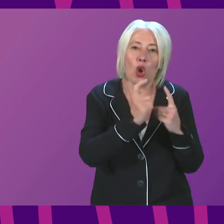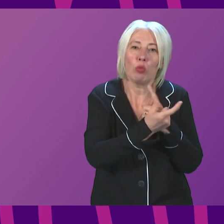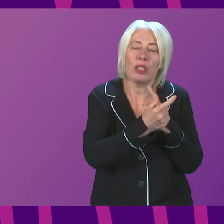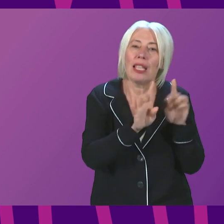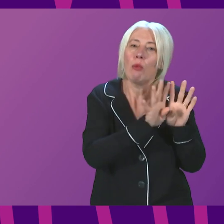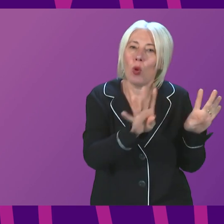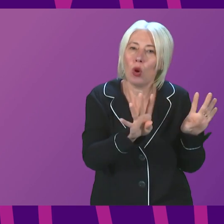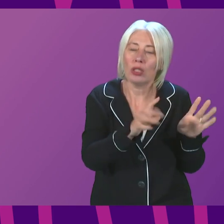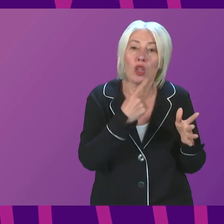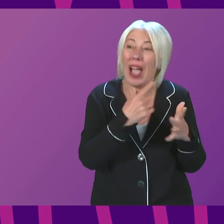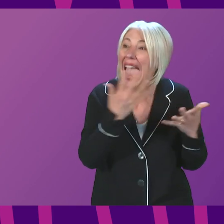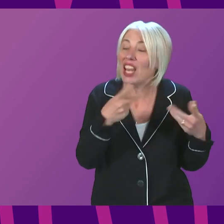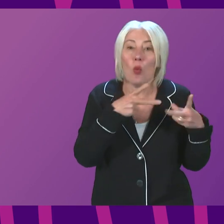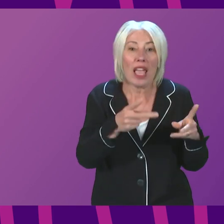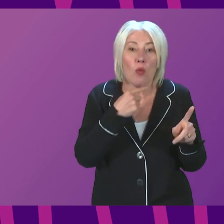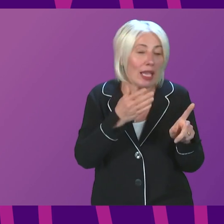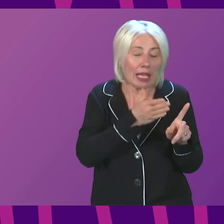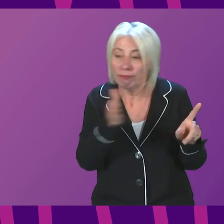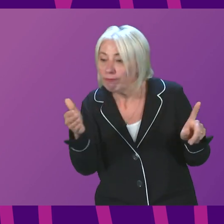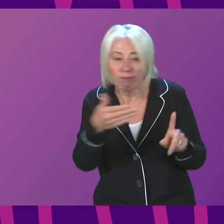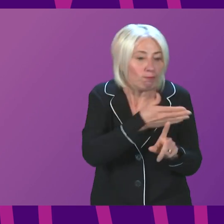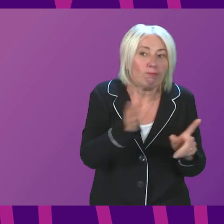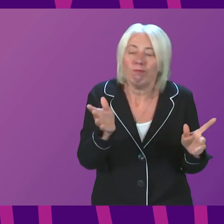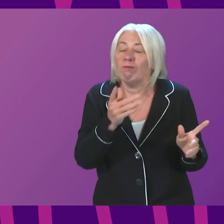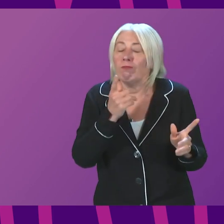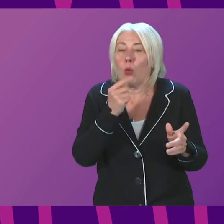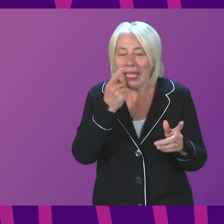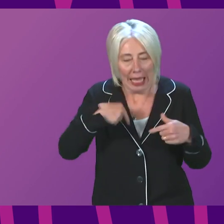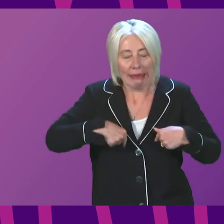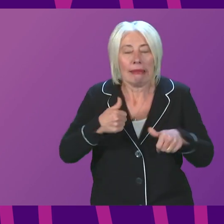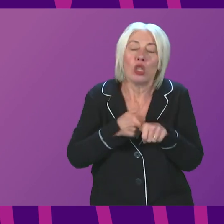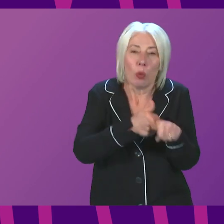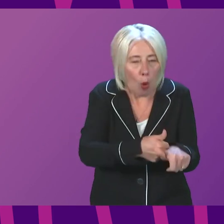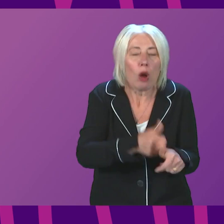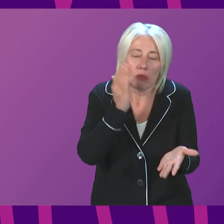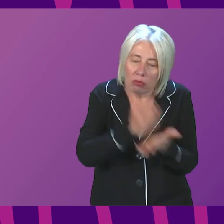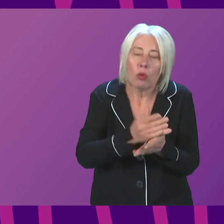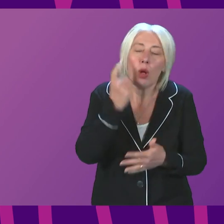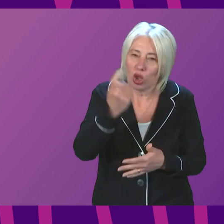Any possible mitigations that the Government might be able to support will be properly considered.